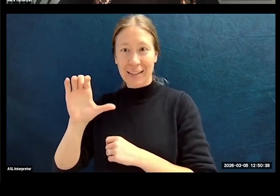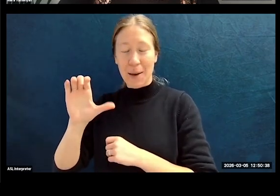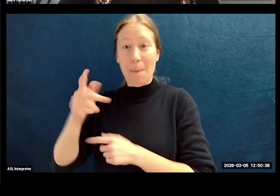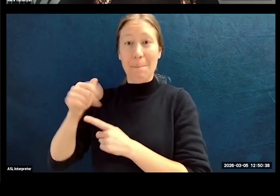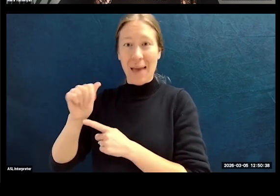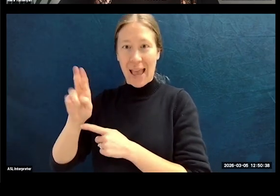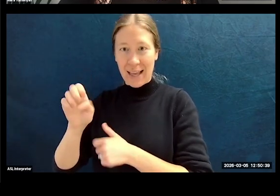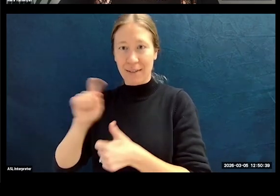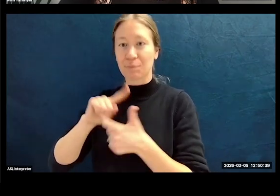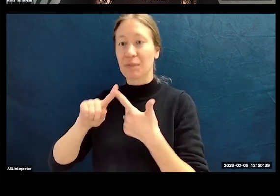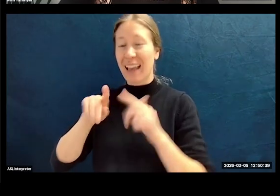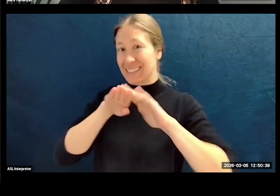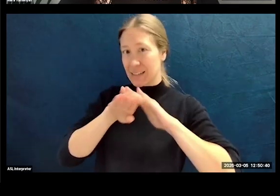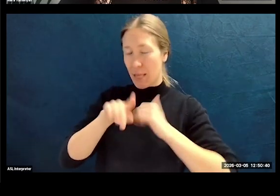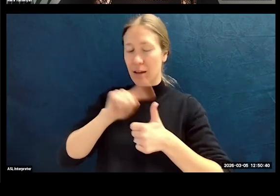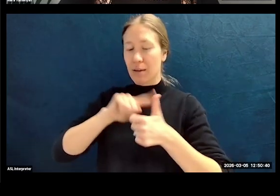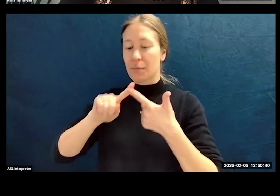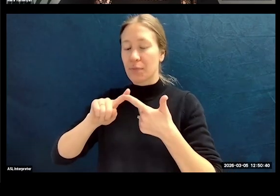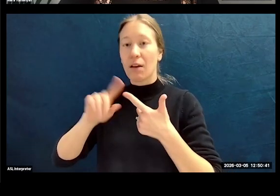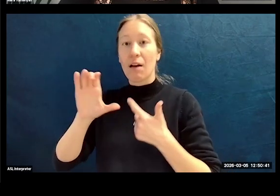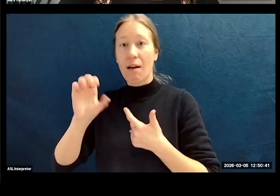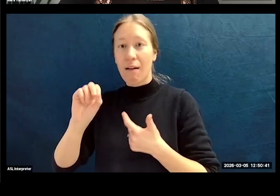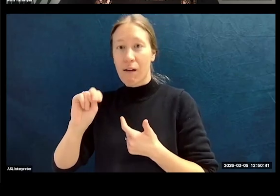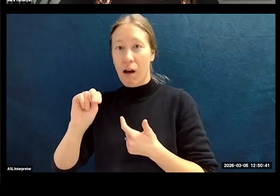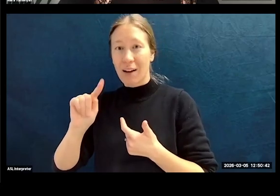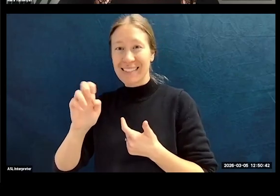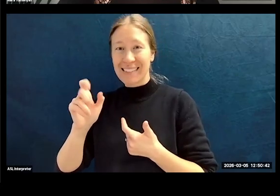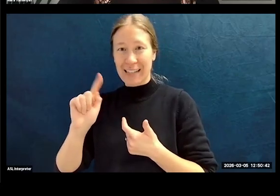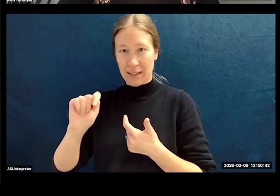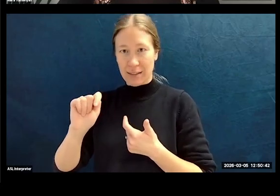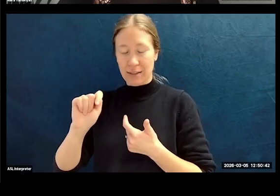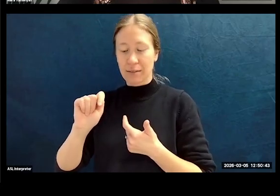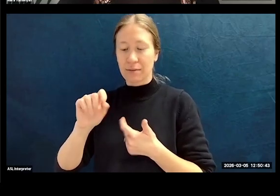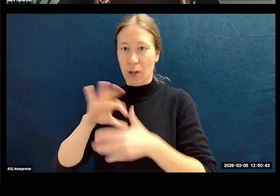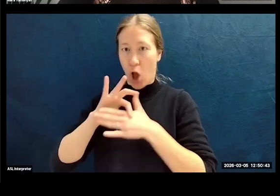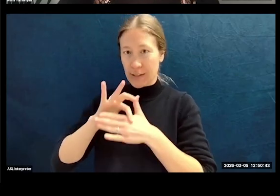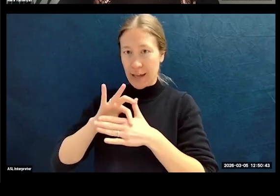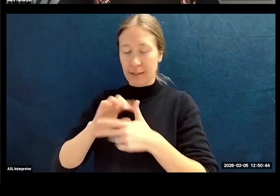I'll mark it and it will show up. And the third pane is Order pane.